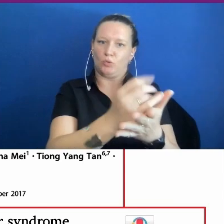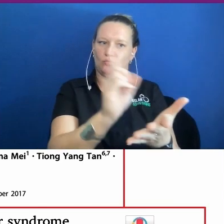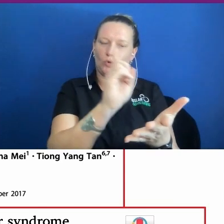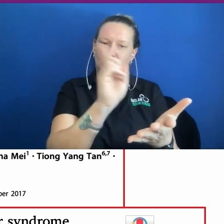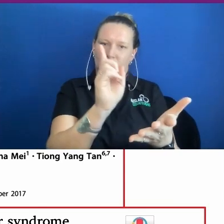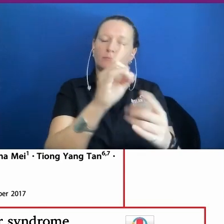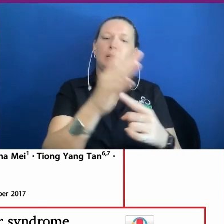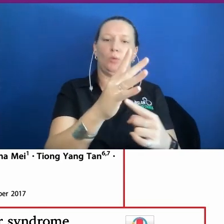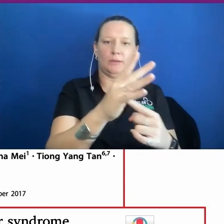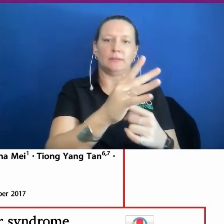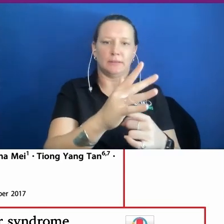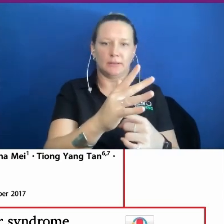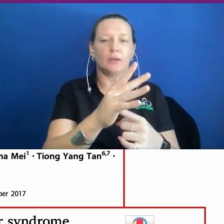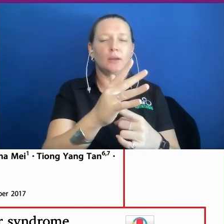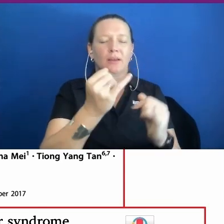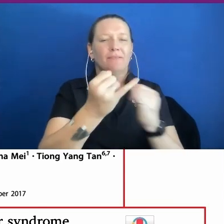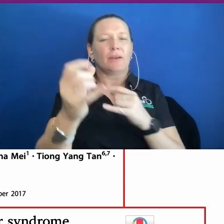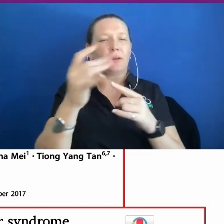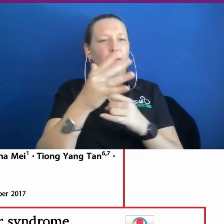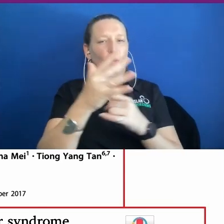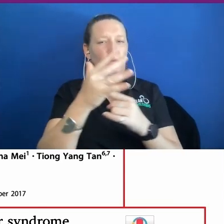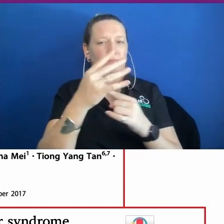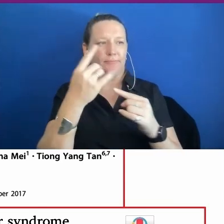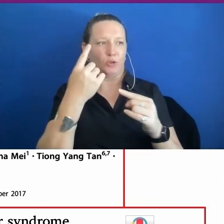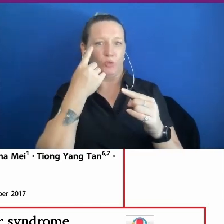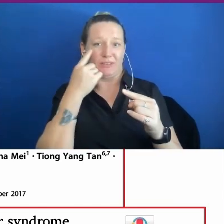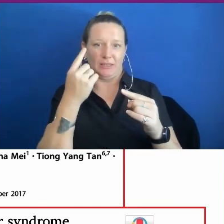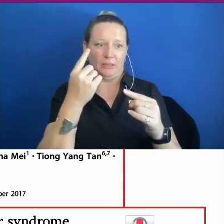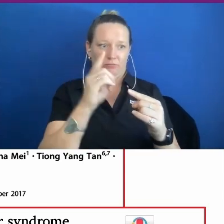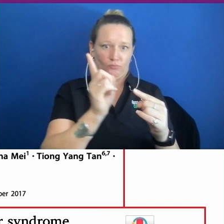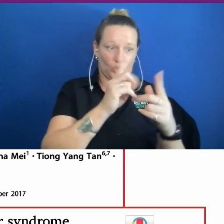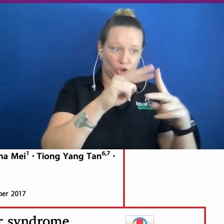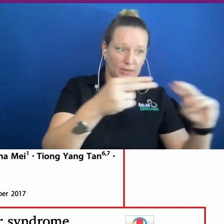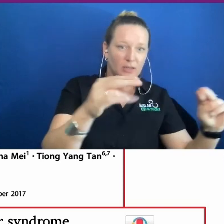it's most important to see which factors genetic or otherwise will impact their trajectory and